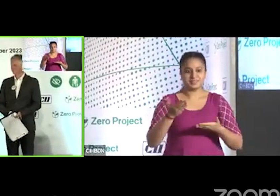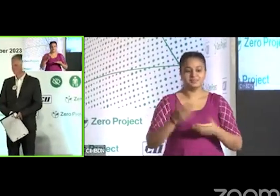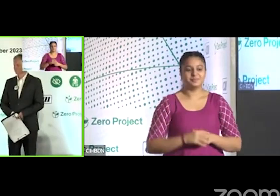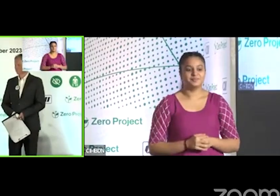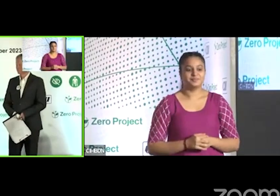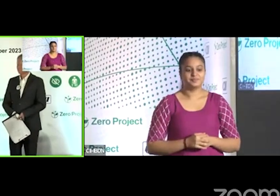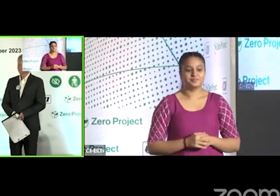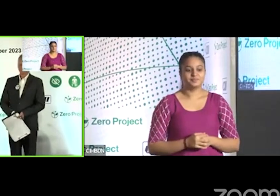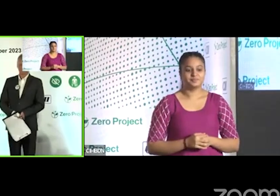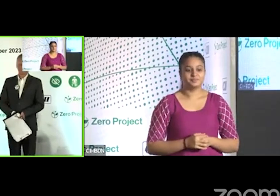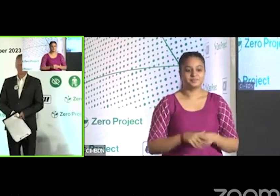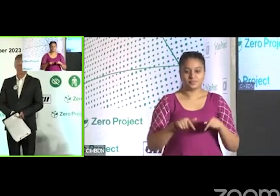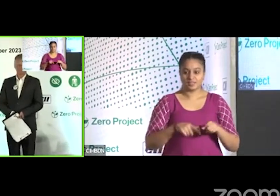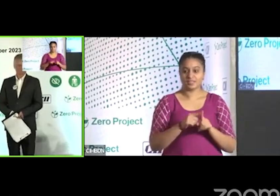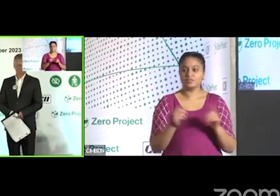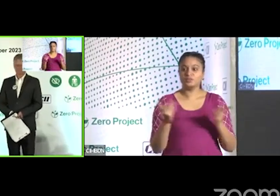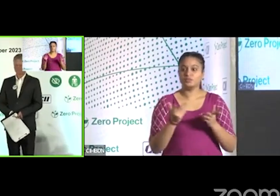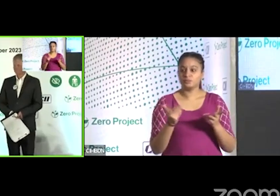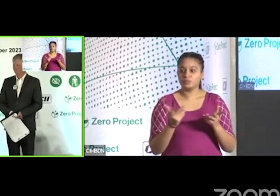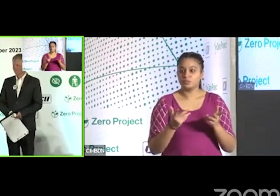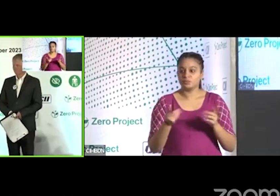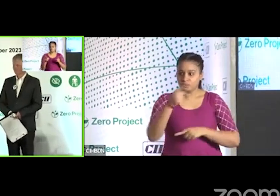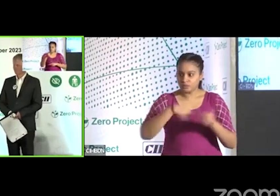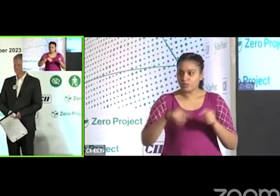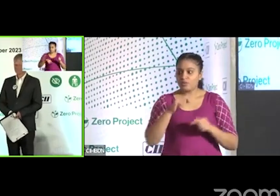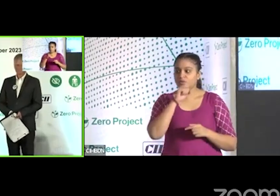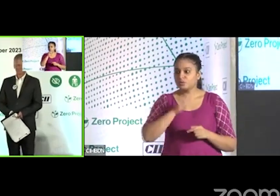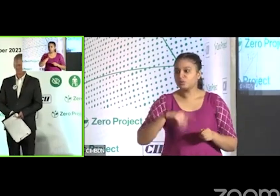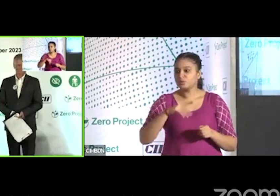What I'm going to do is I think we see many new faces here today.